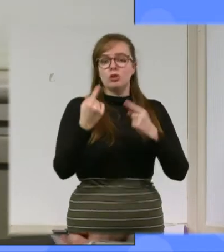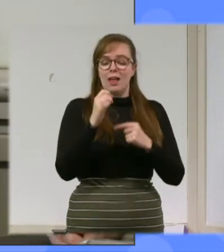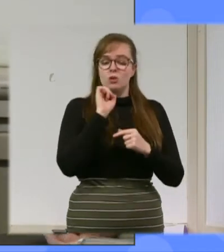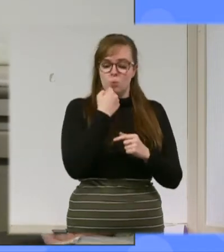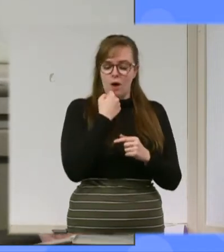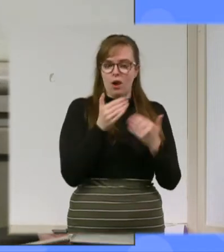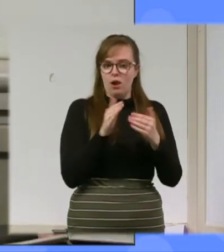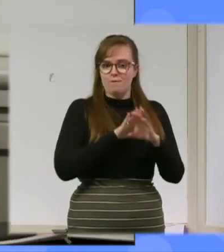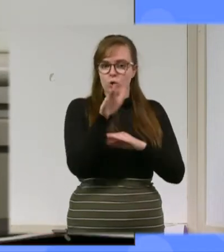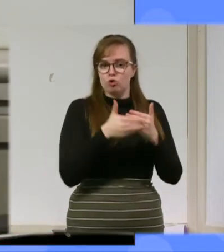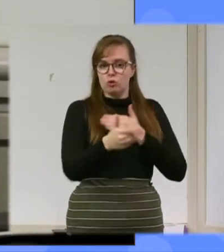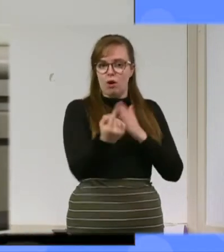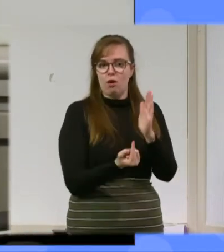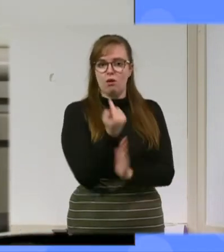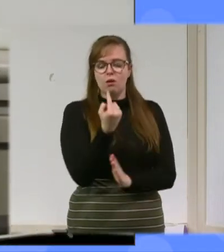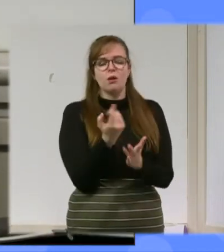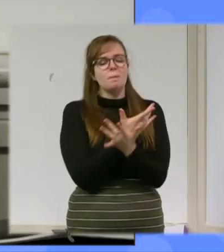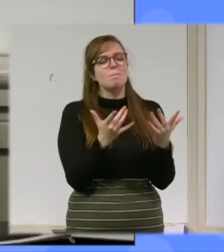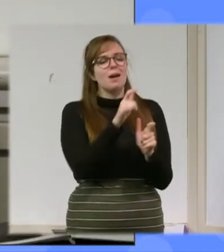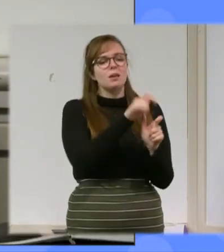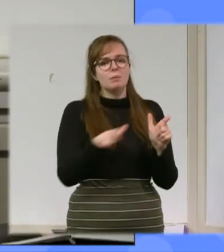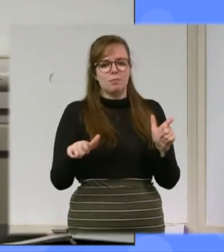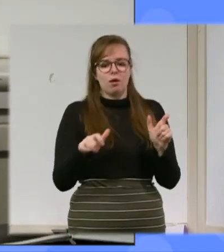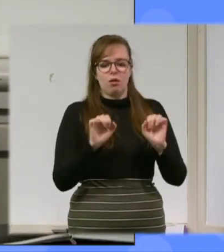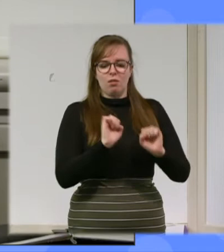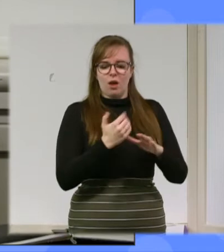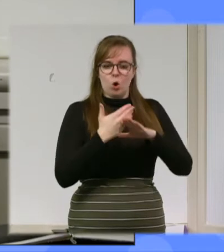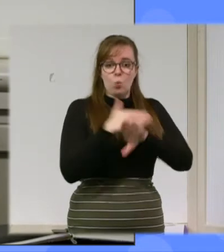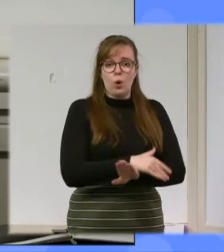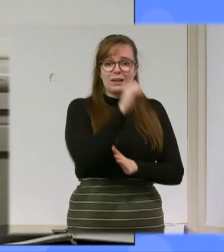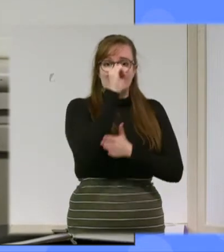the future is with many people working experience being based on